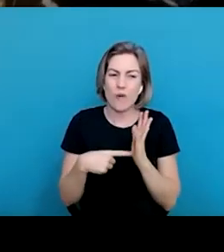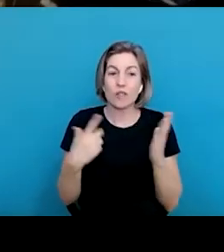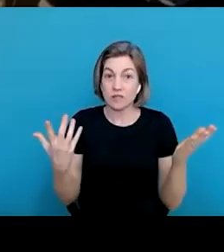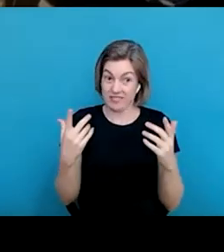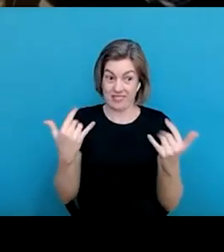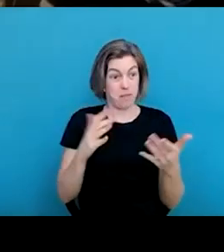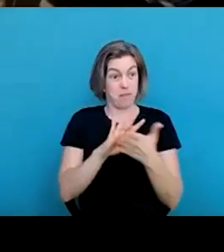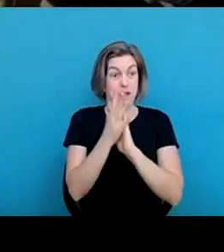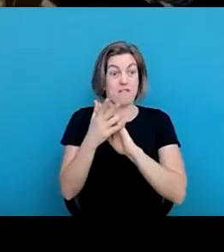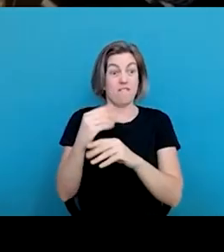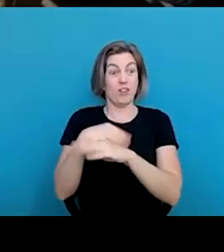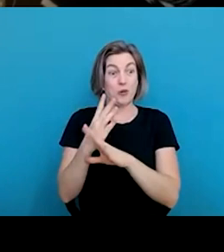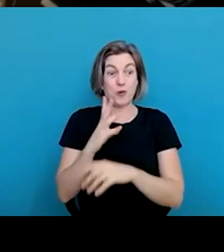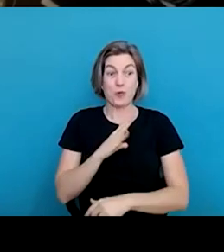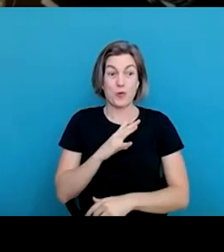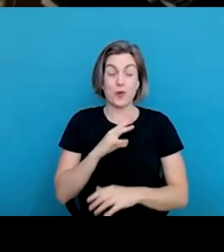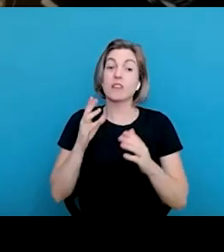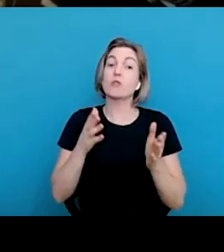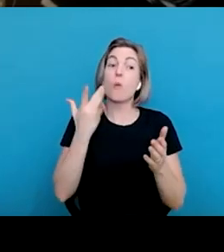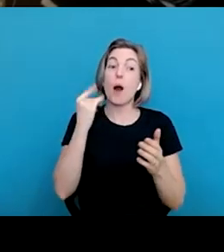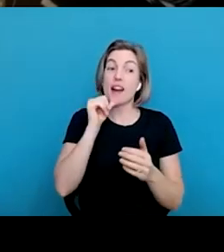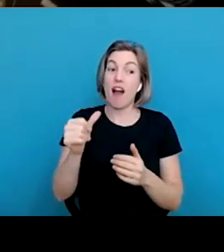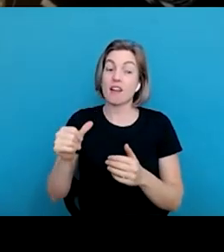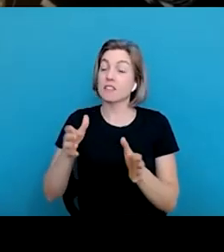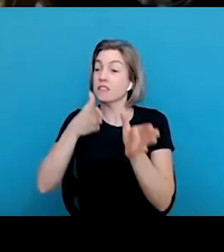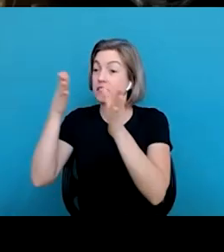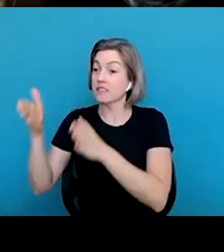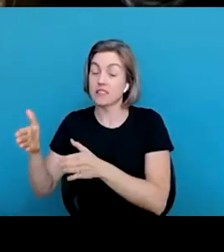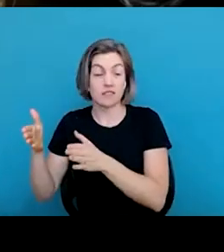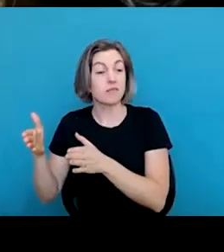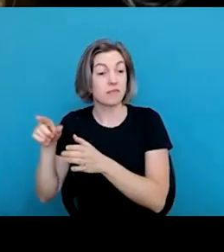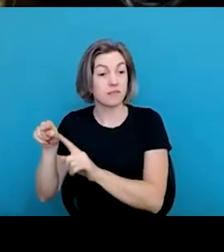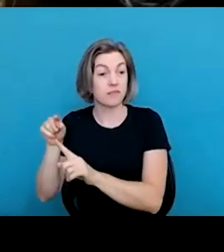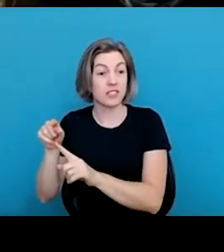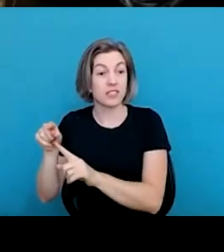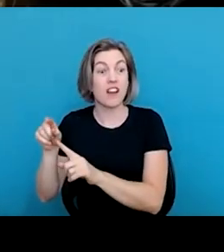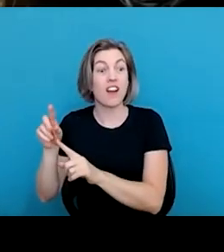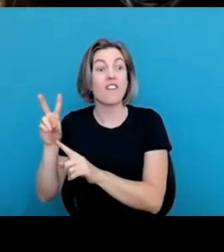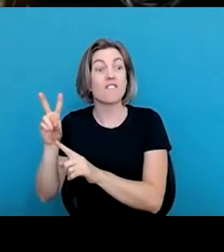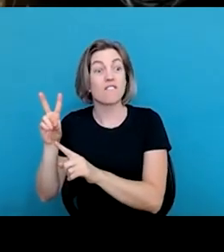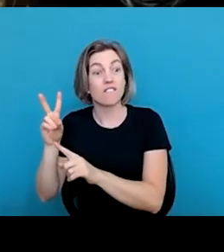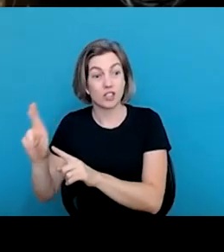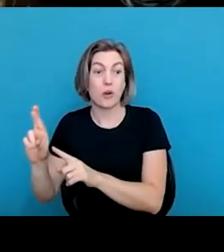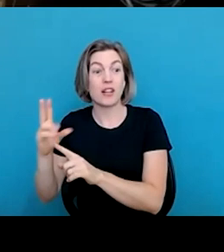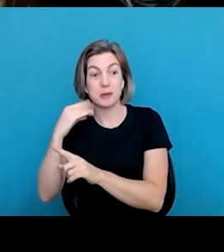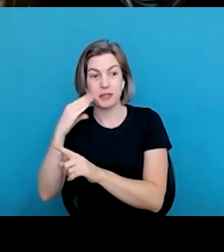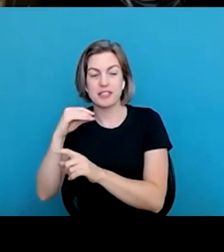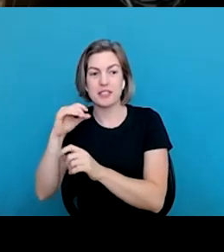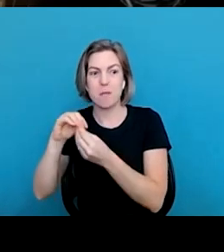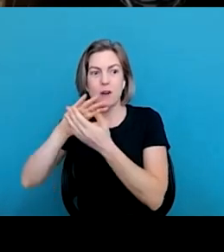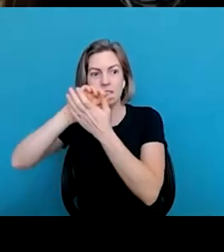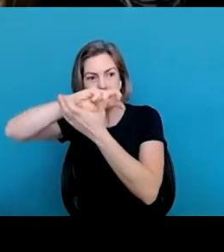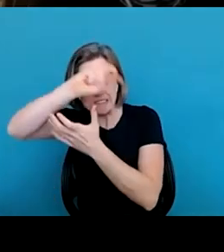Then what about we can design a fully immersive virtual experience that can further make people